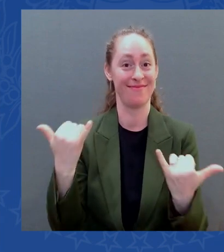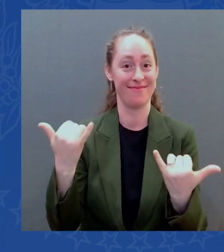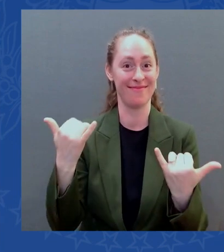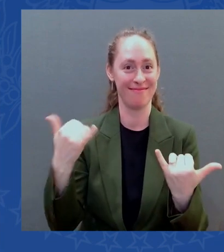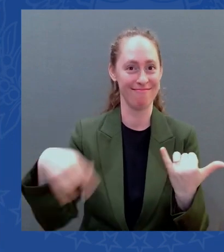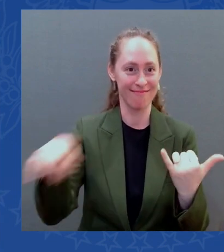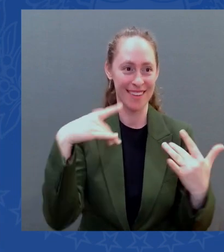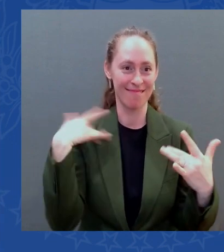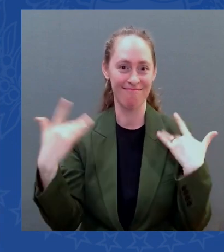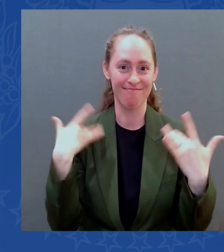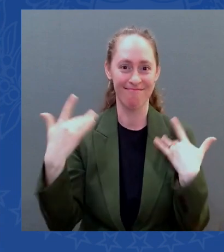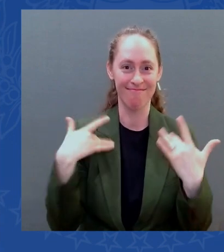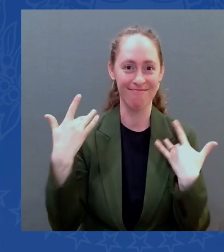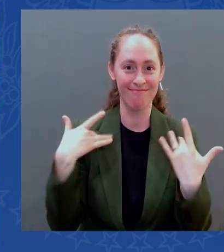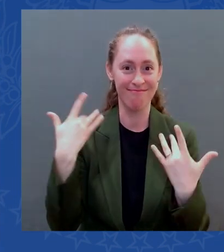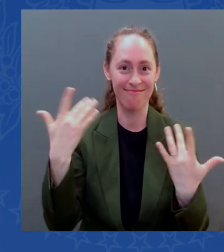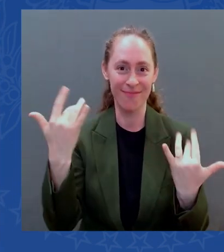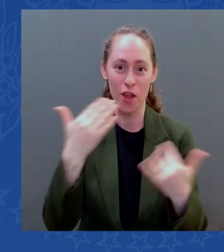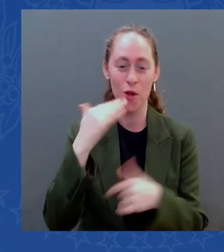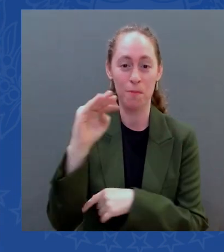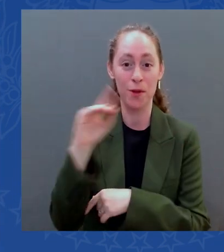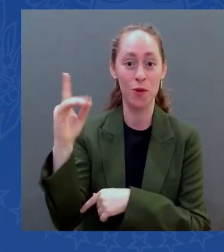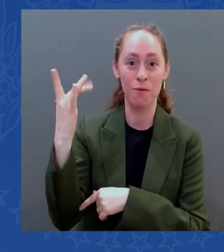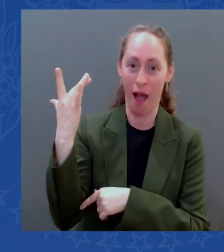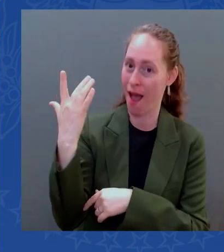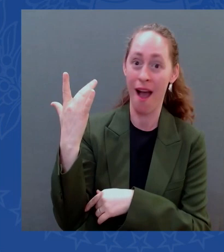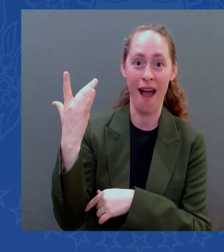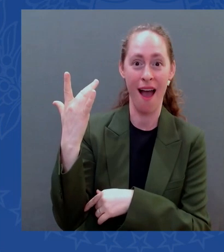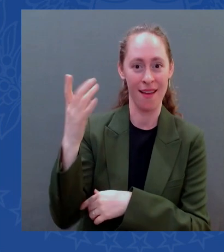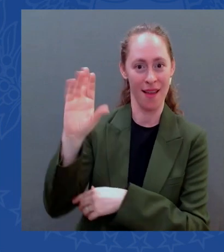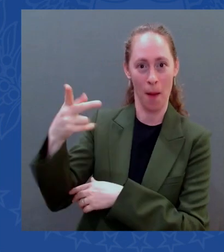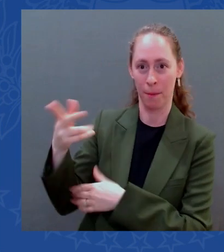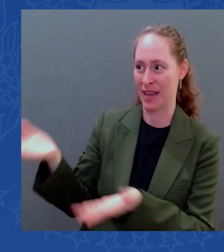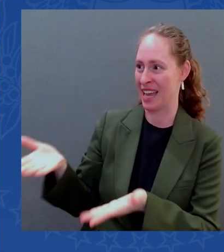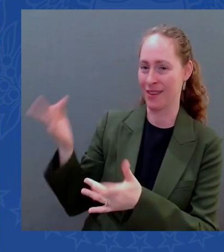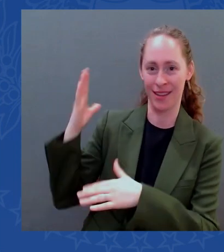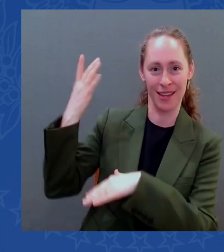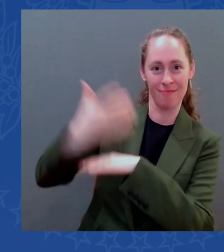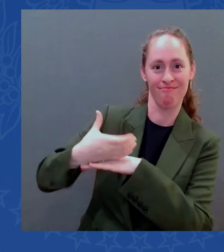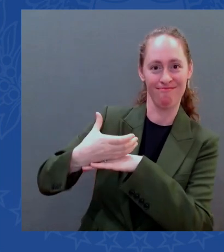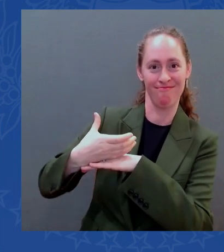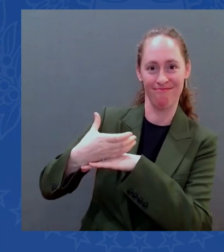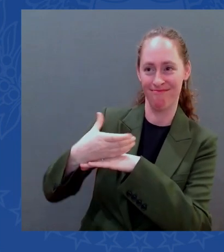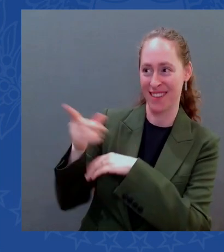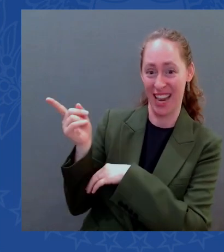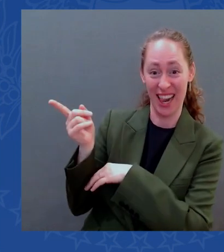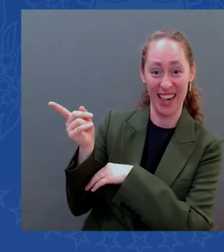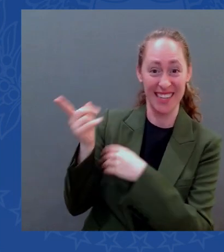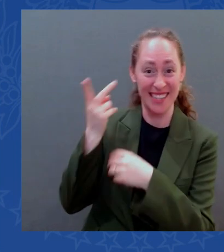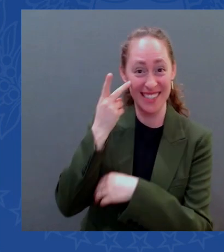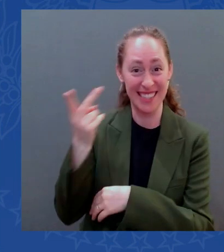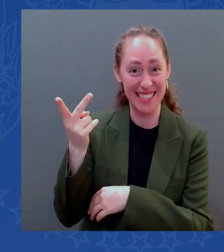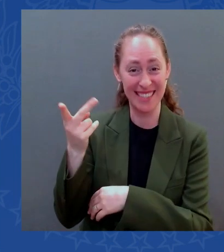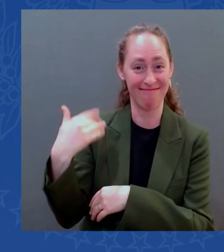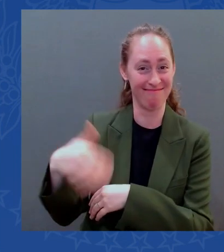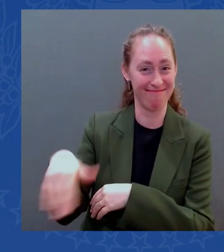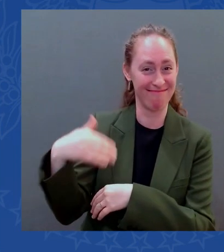And we're here today to congratulate and welcome to the White House the Stanley Cup Champion, Tampa Bay Lightning.